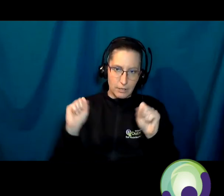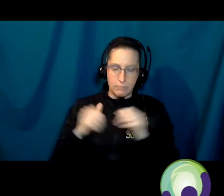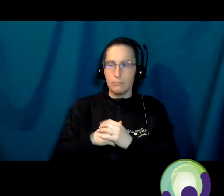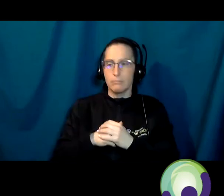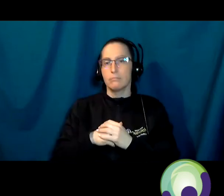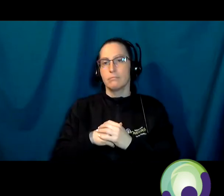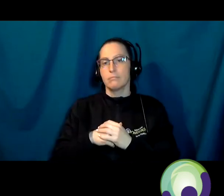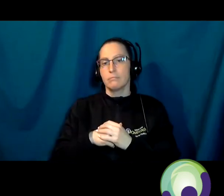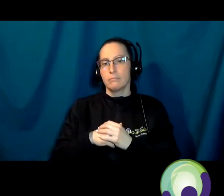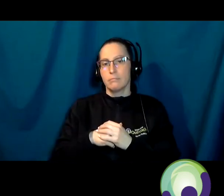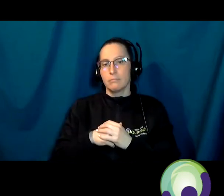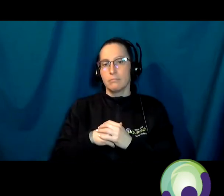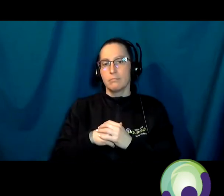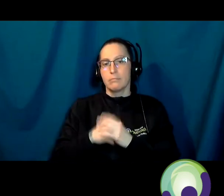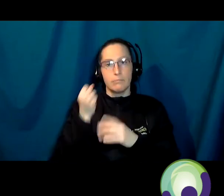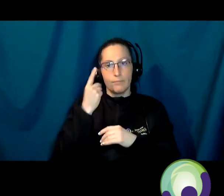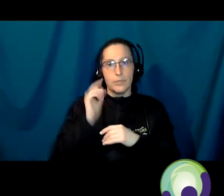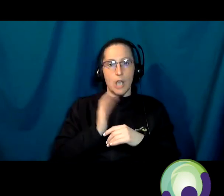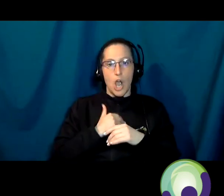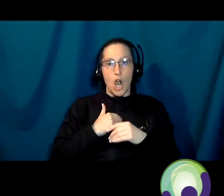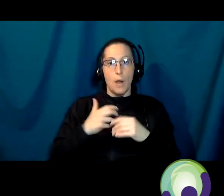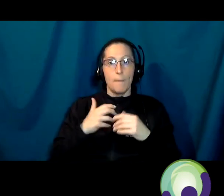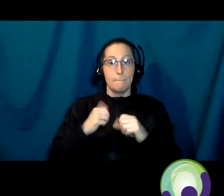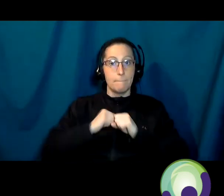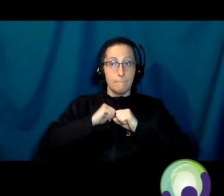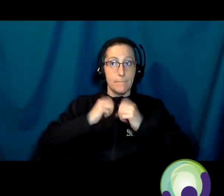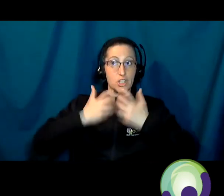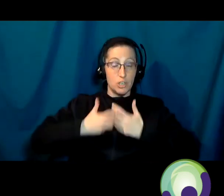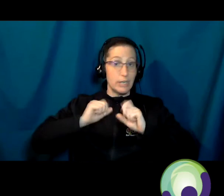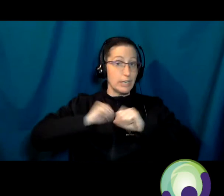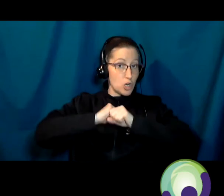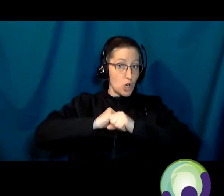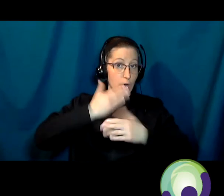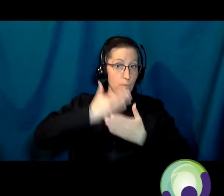Although the machinery is well guarded, we like to remove the potential